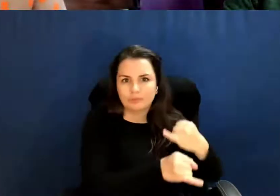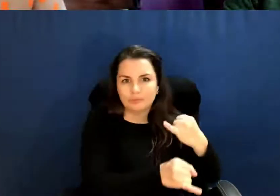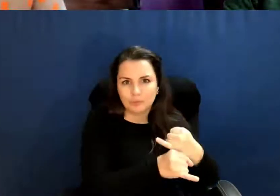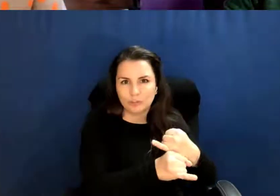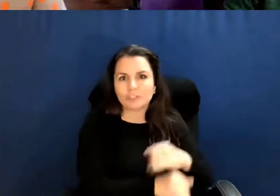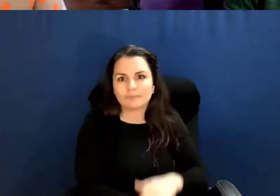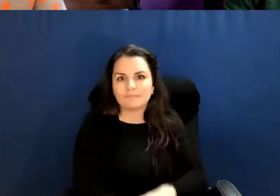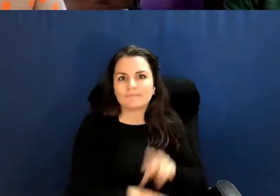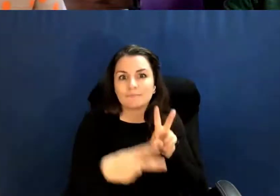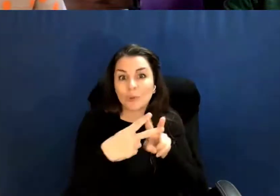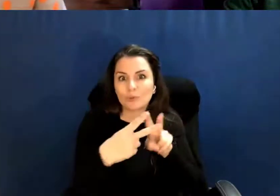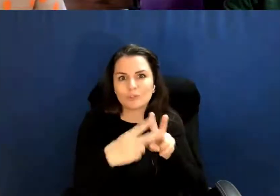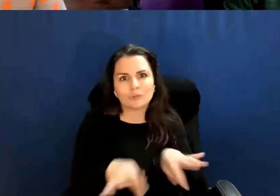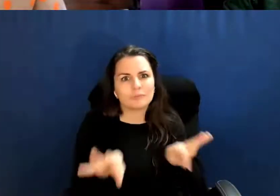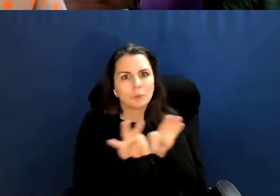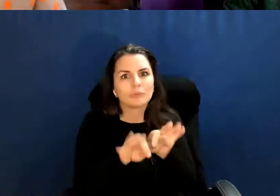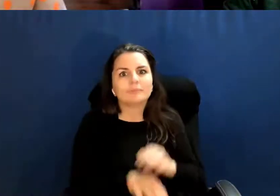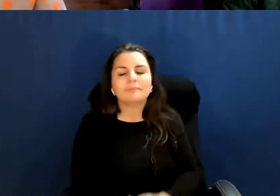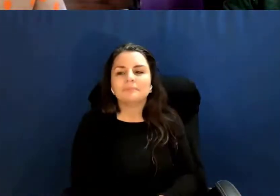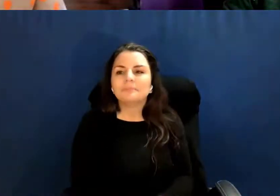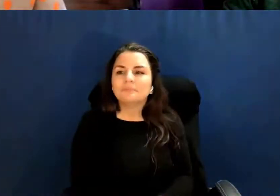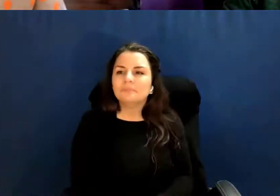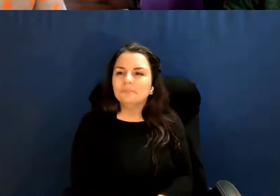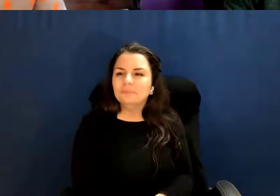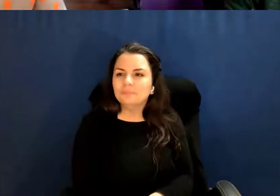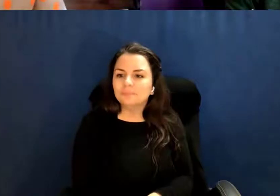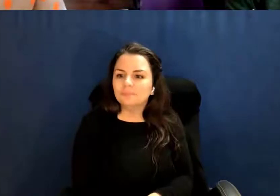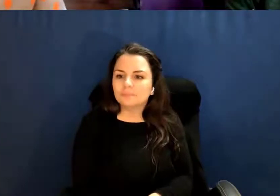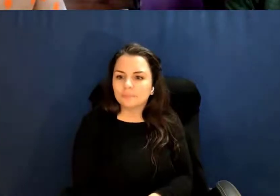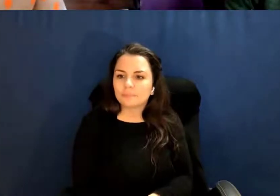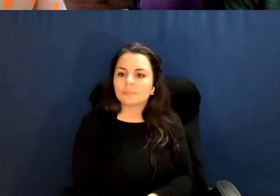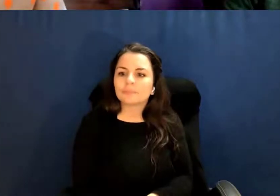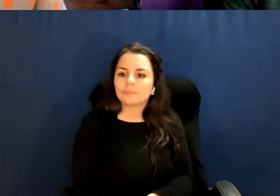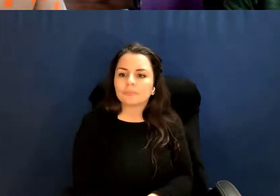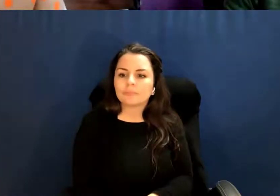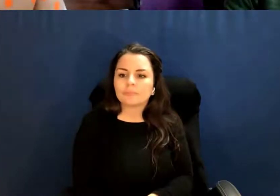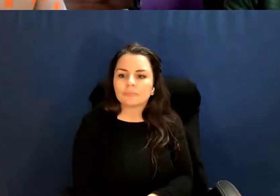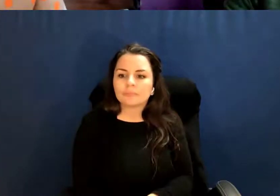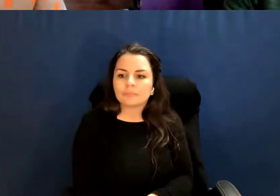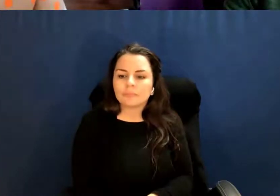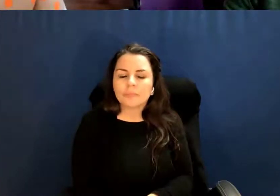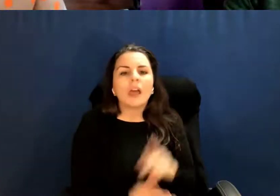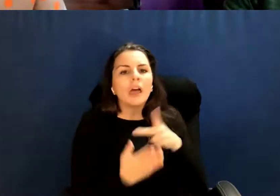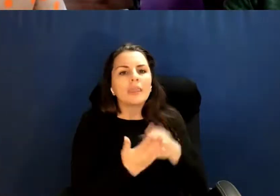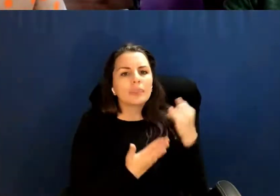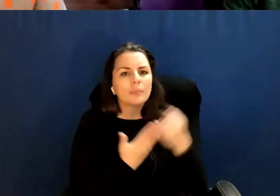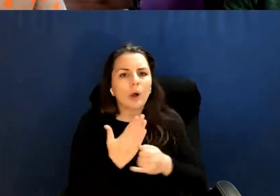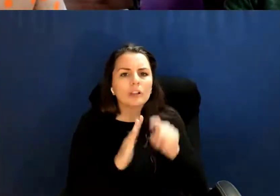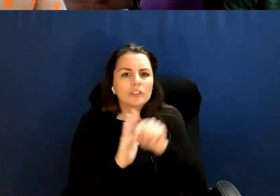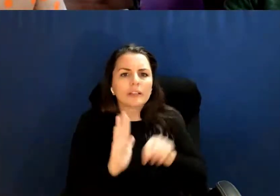Sheri Cummins: Super. Okay. Let's see. Oh, "why is the project period for the R15 smaller?"